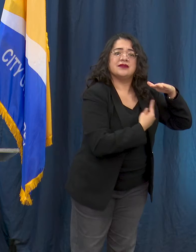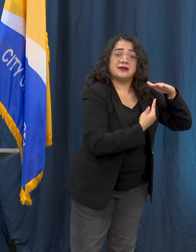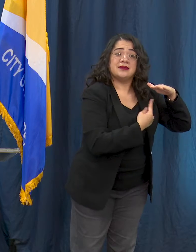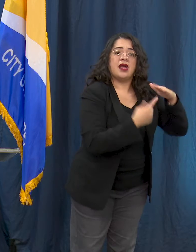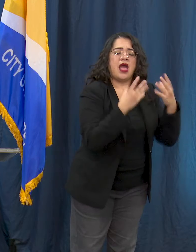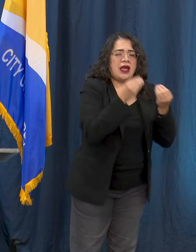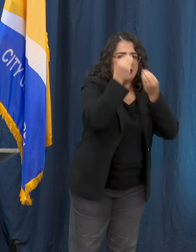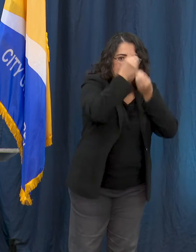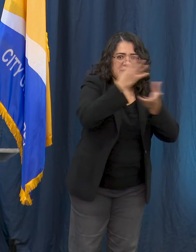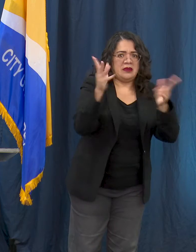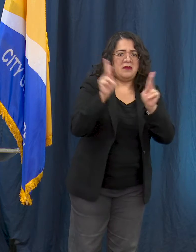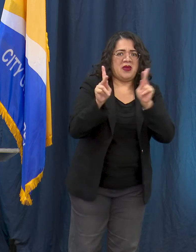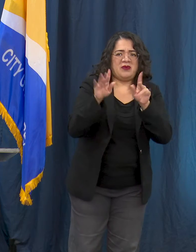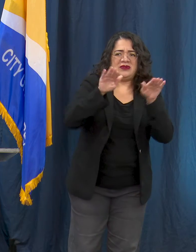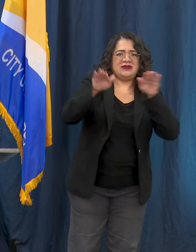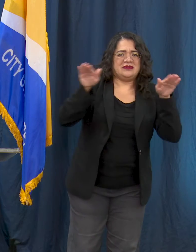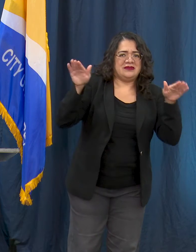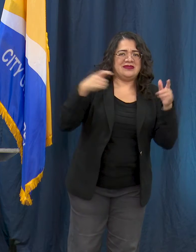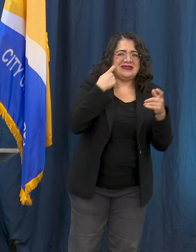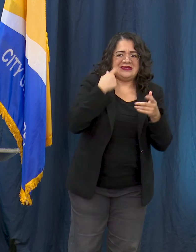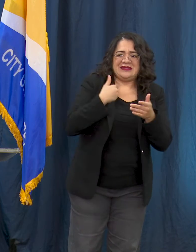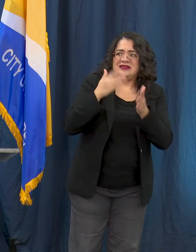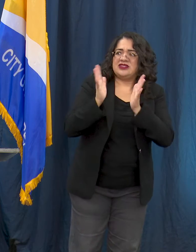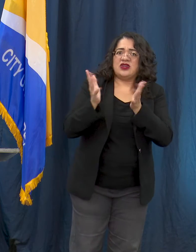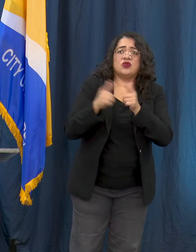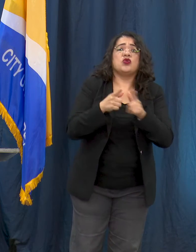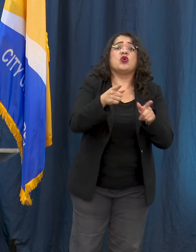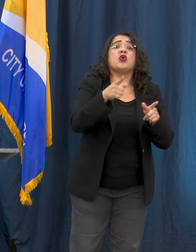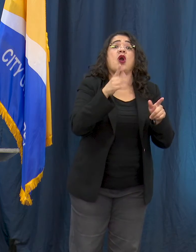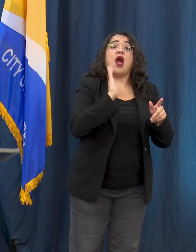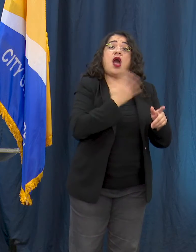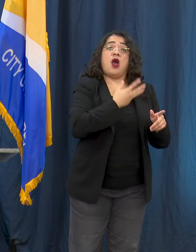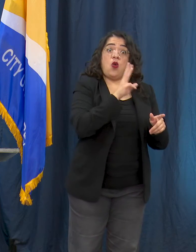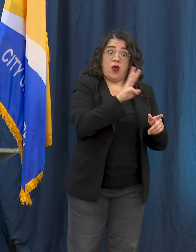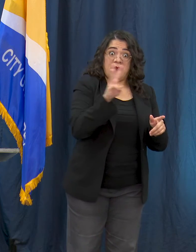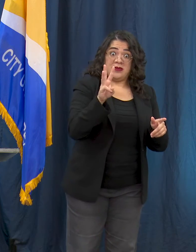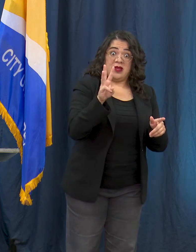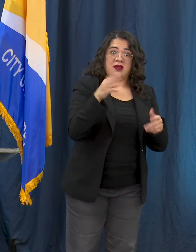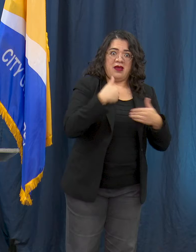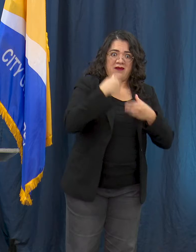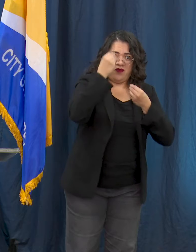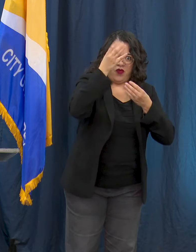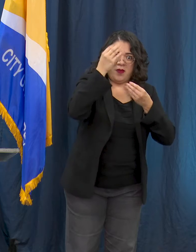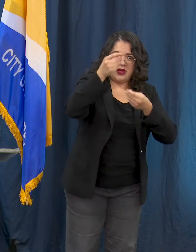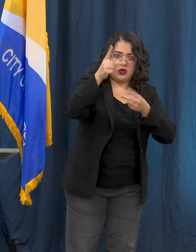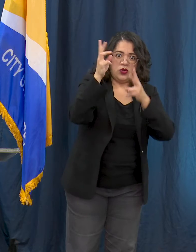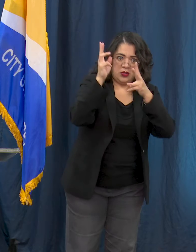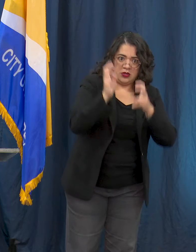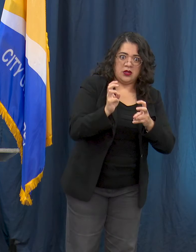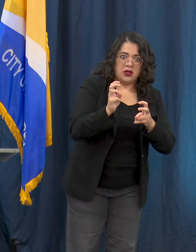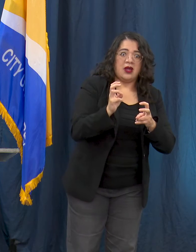on our website and I ask you to please refer to those, if you are asked to isolate. Seek medical care, if symptoms become